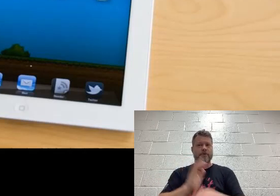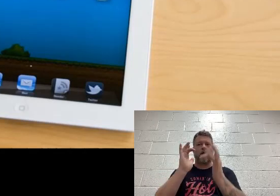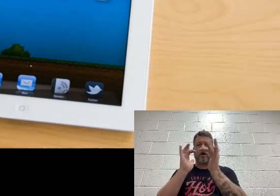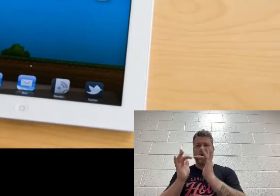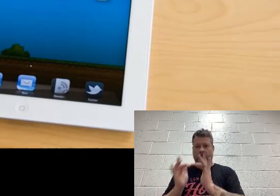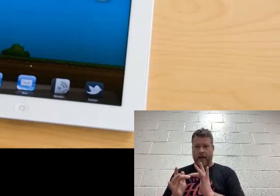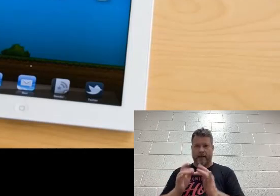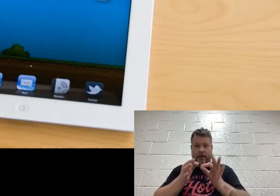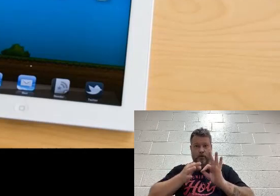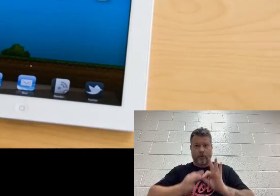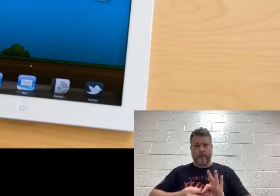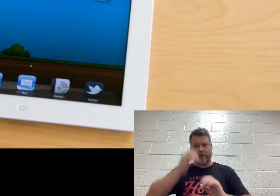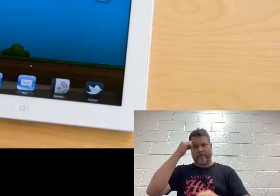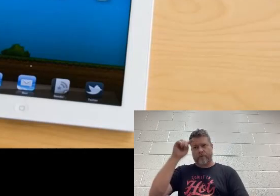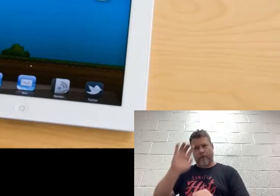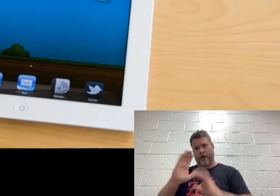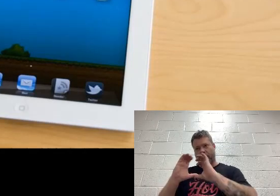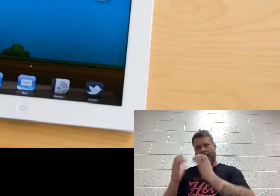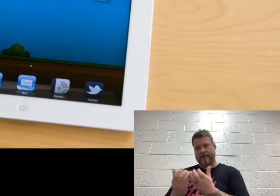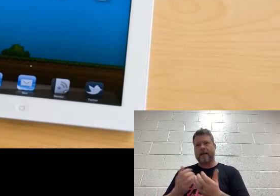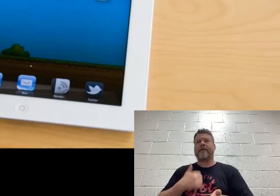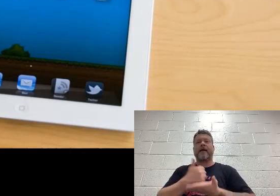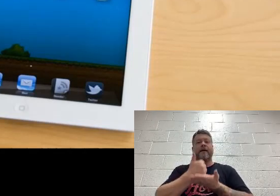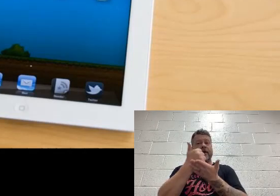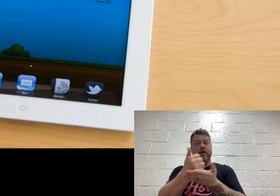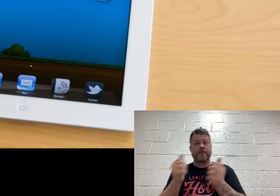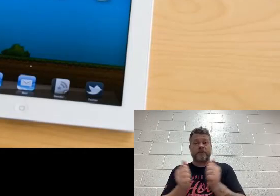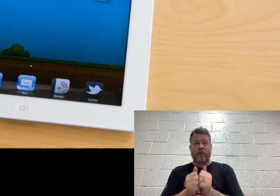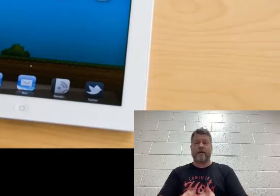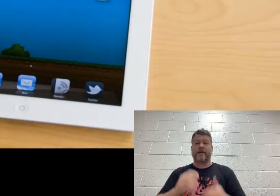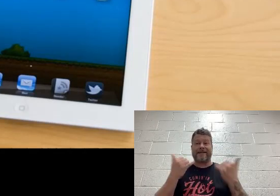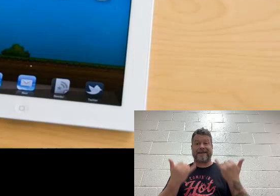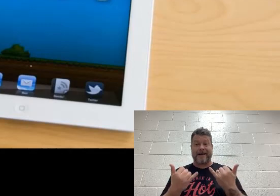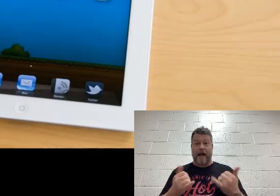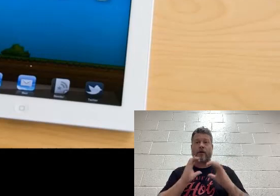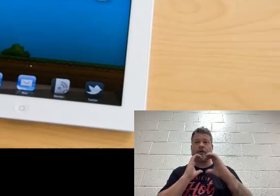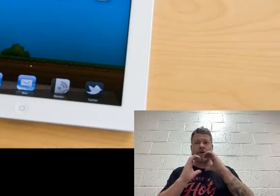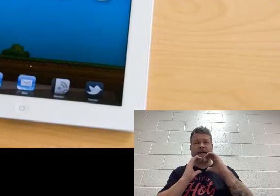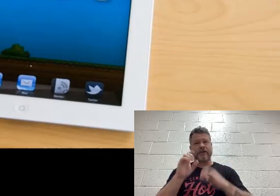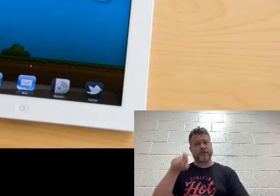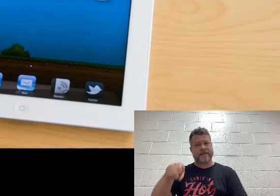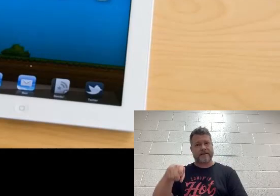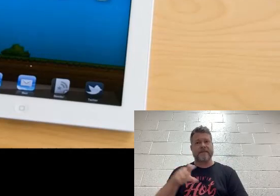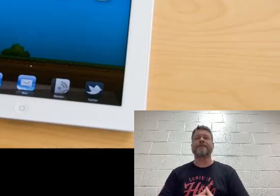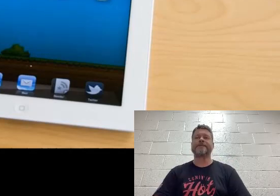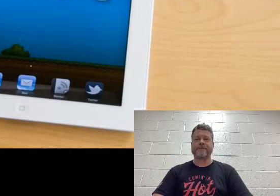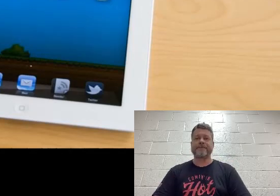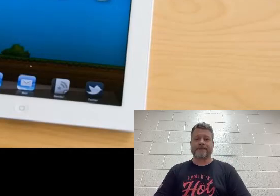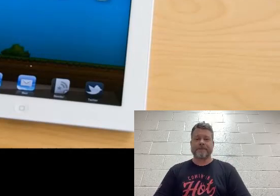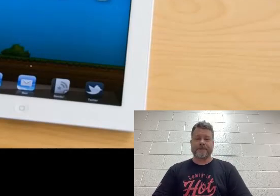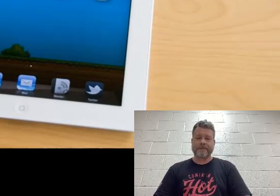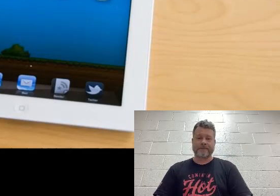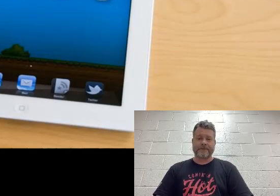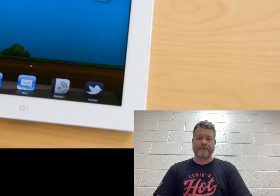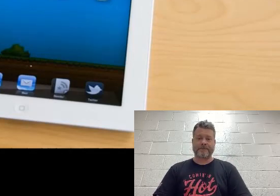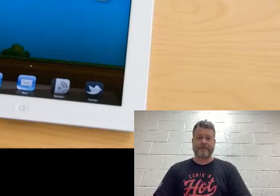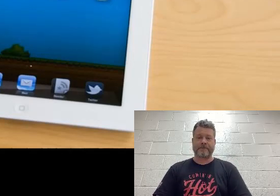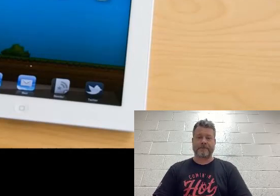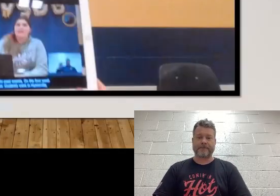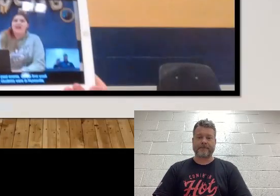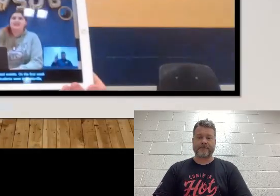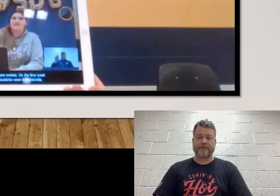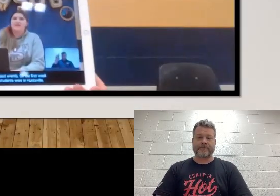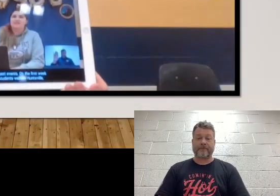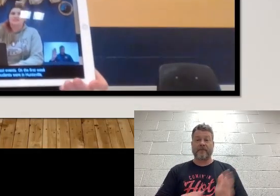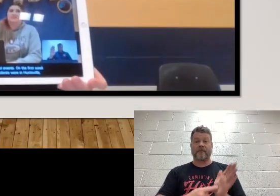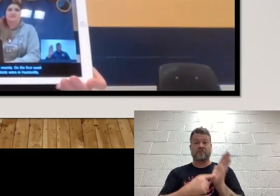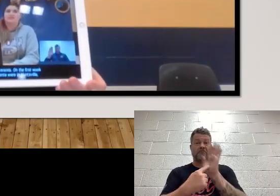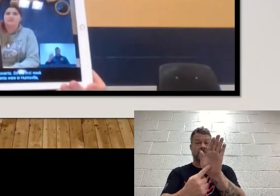their classes. This helps with current communication needs. This is an example